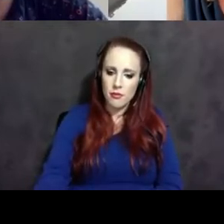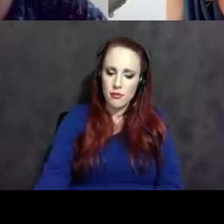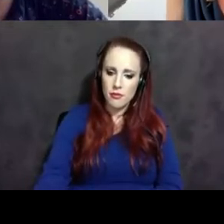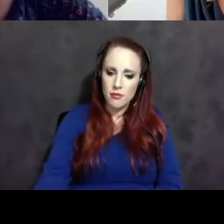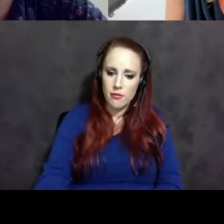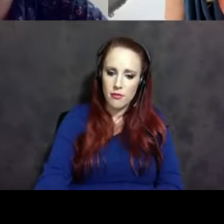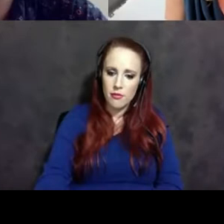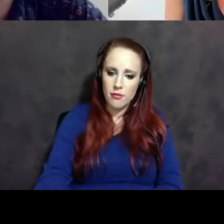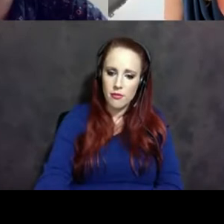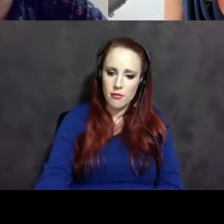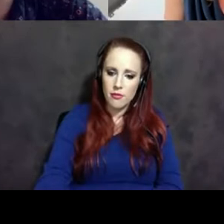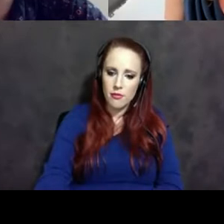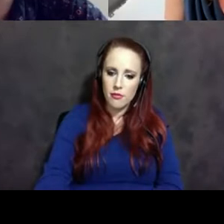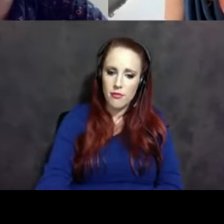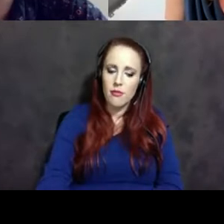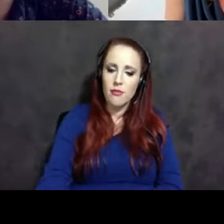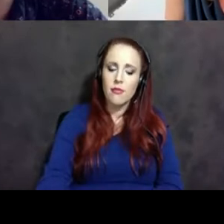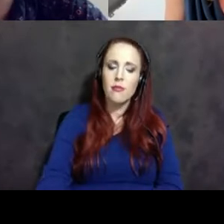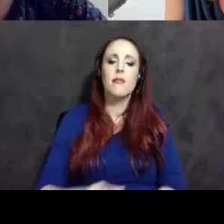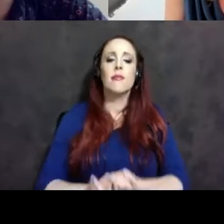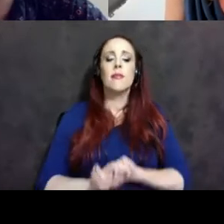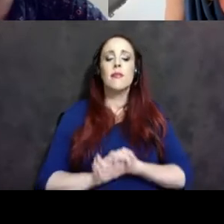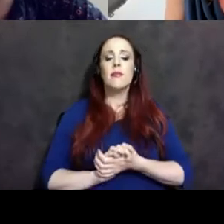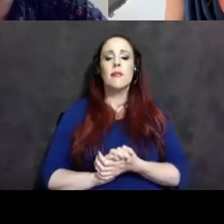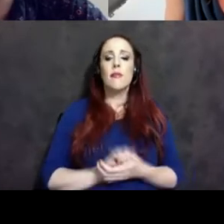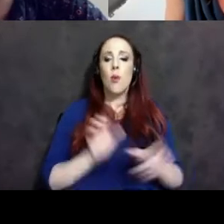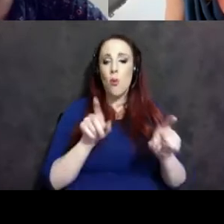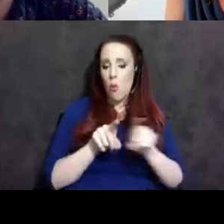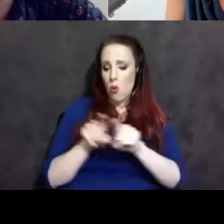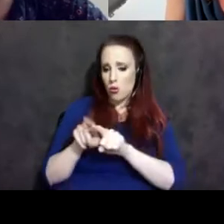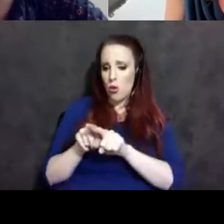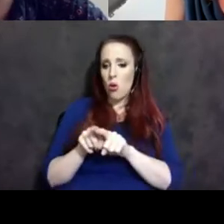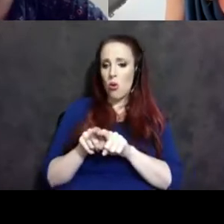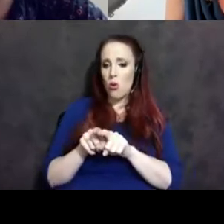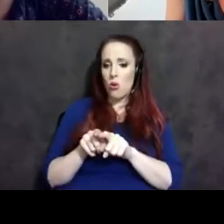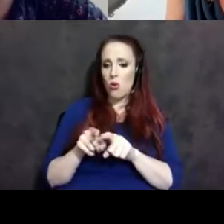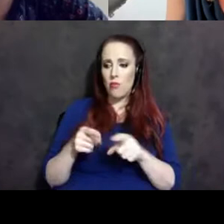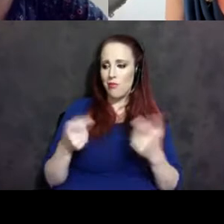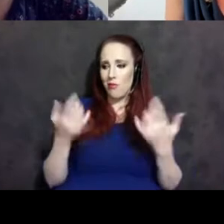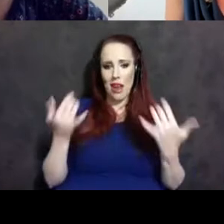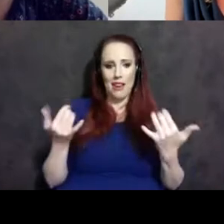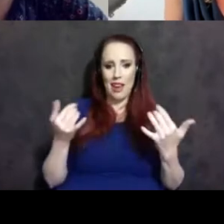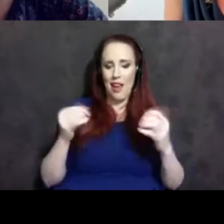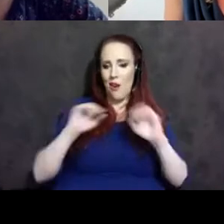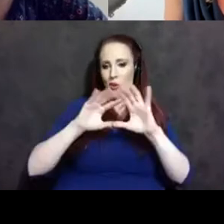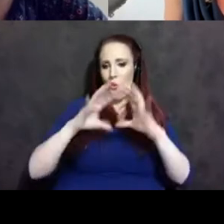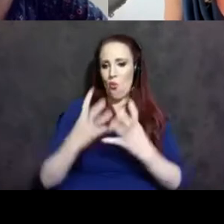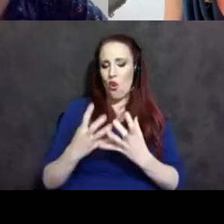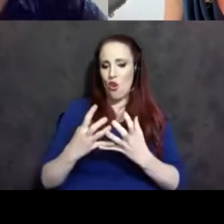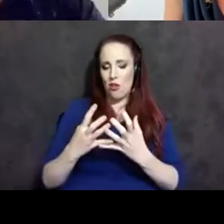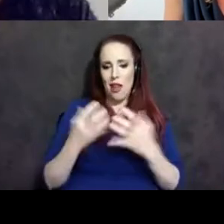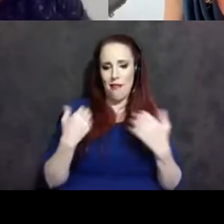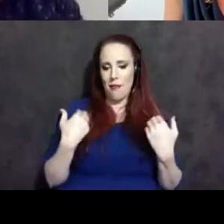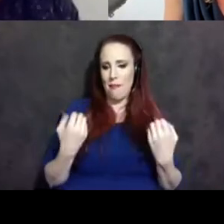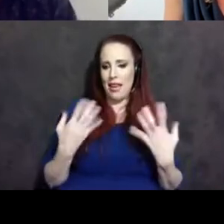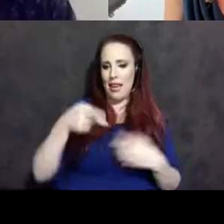And along those lines, so we are a couple of global pandemics right now.